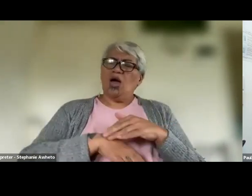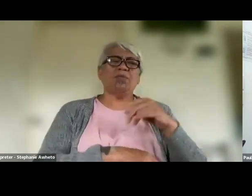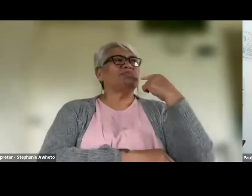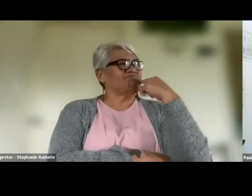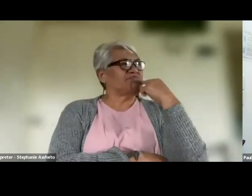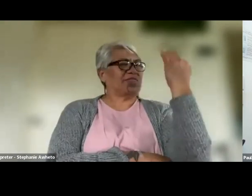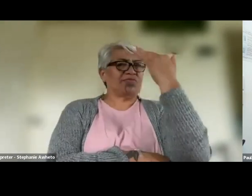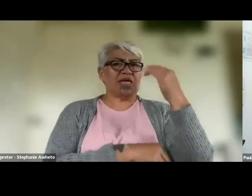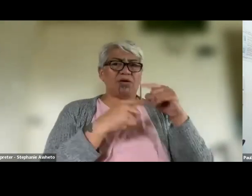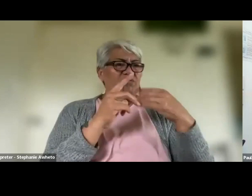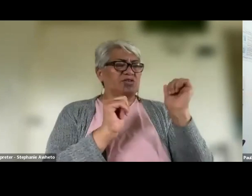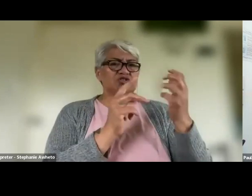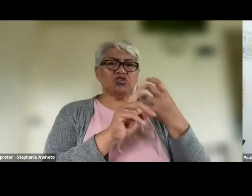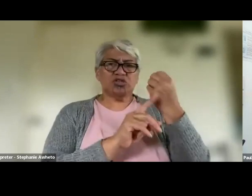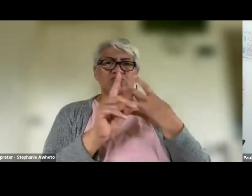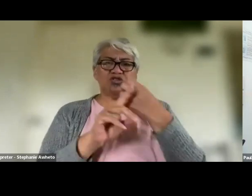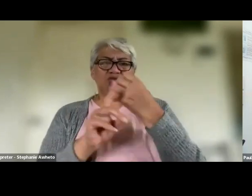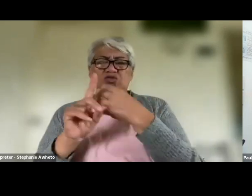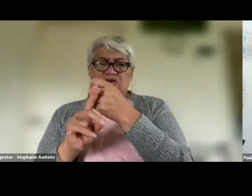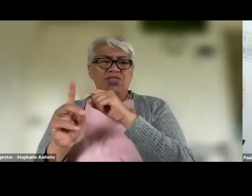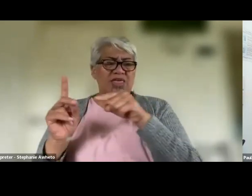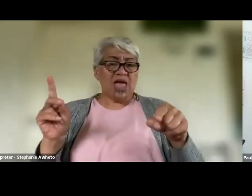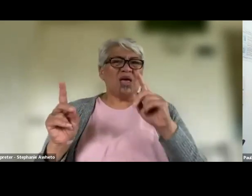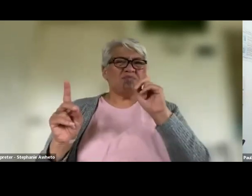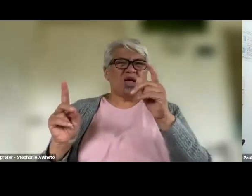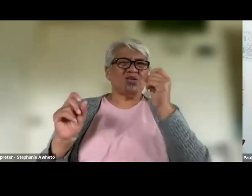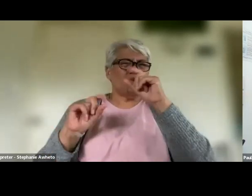but how much more work there is to be done in Aotearoa